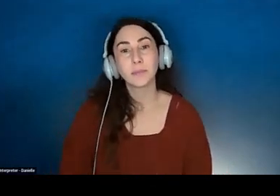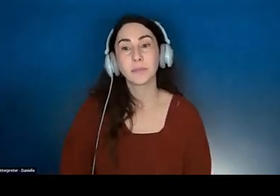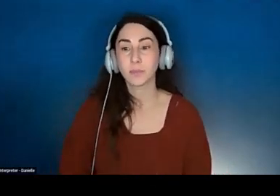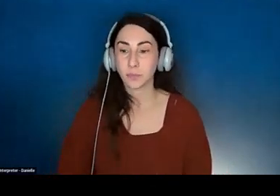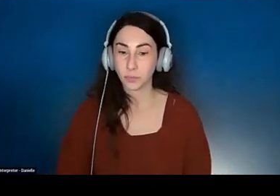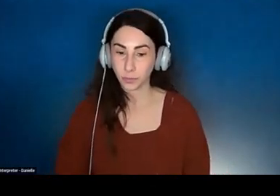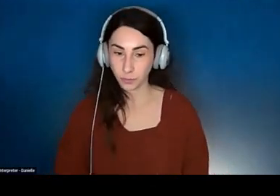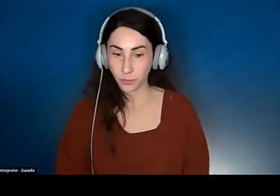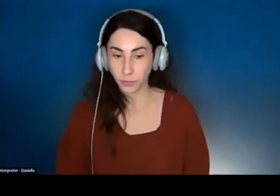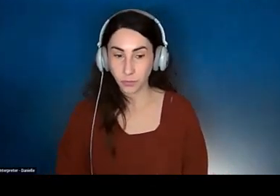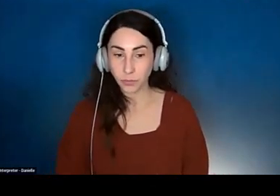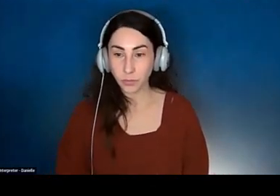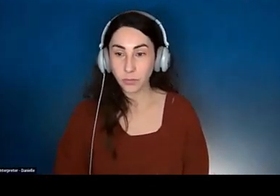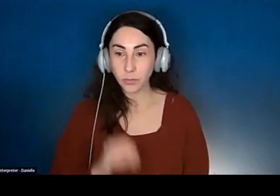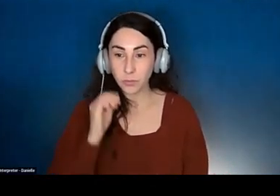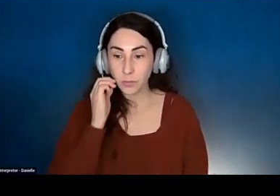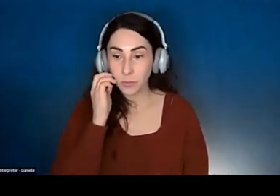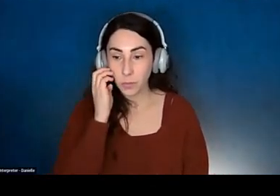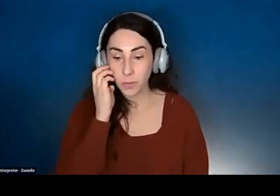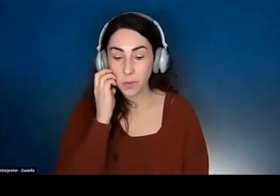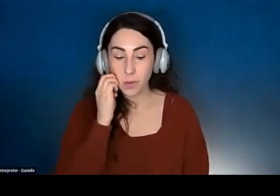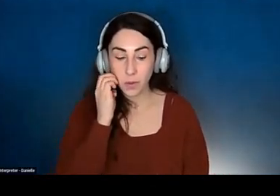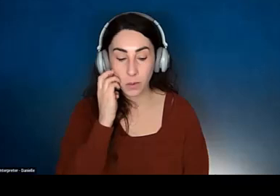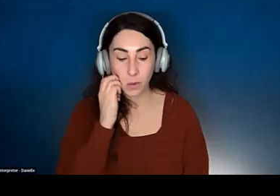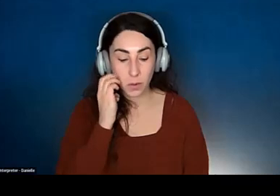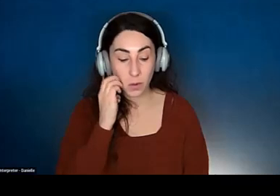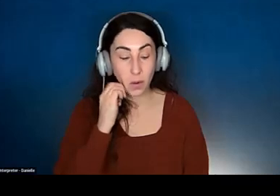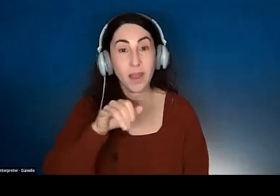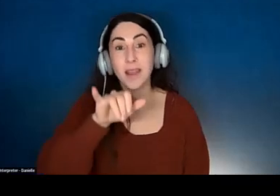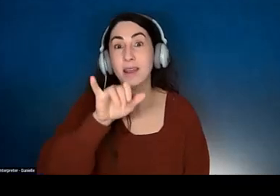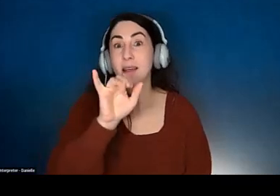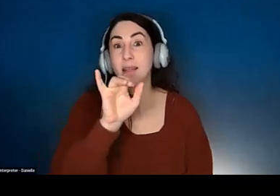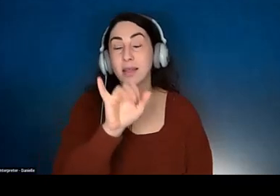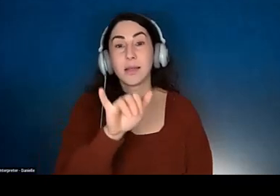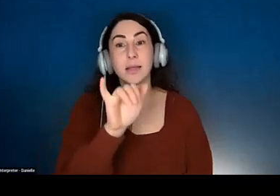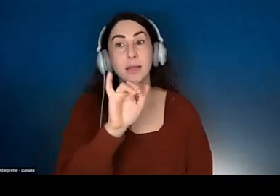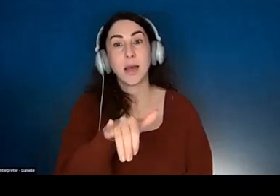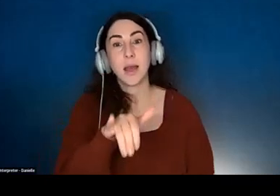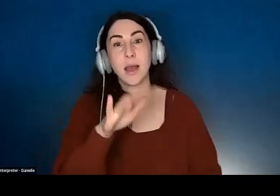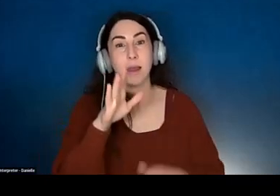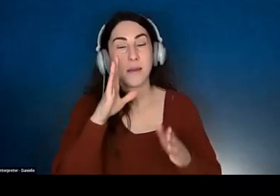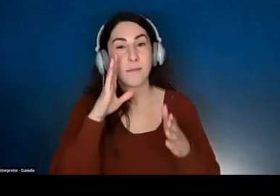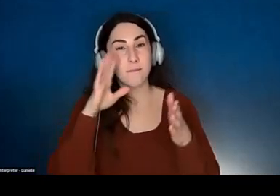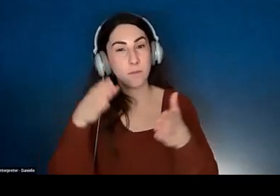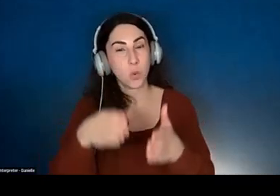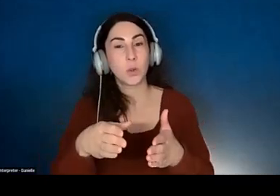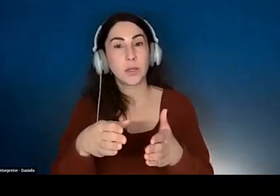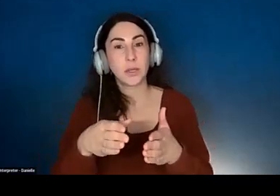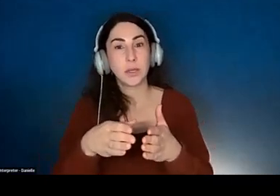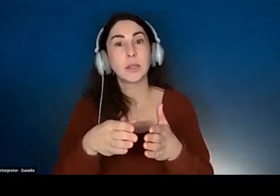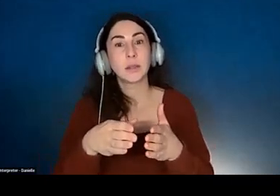I, this focused outreach has really kind of helped